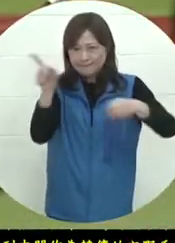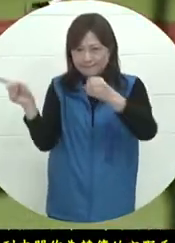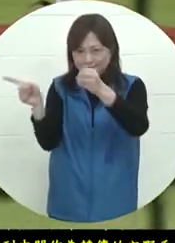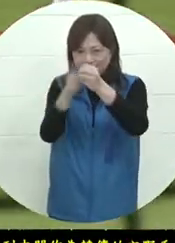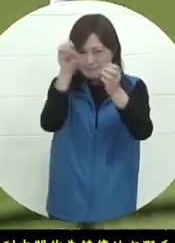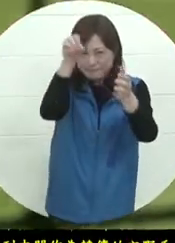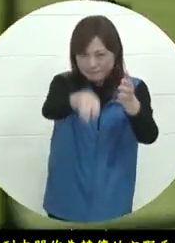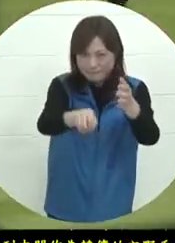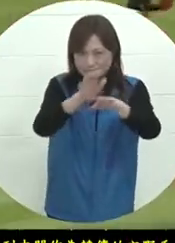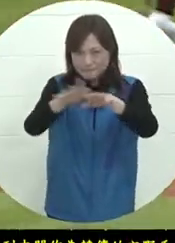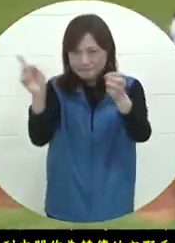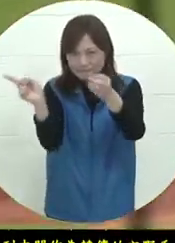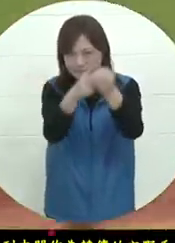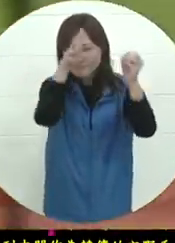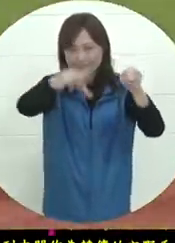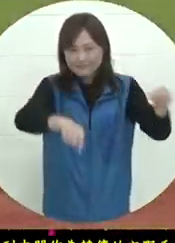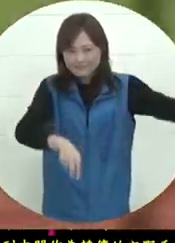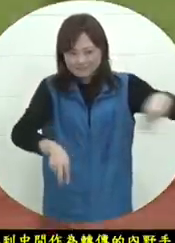to recover one run first. It was 13